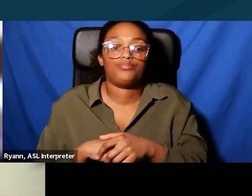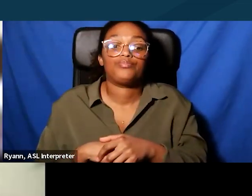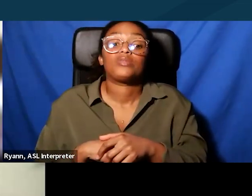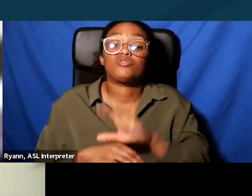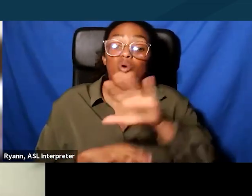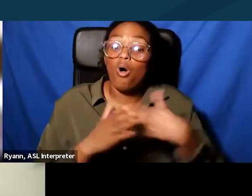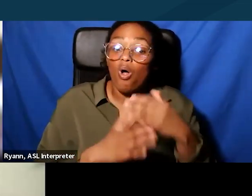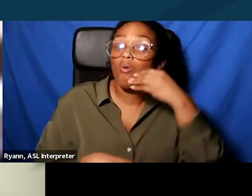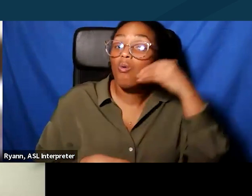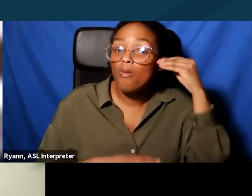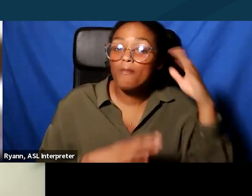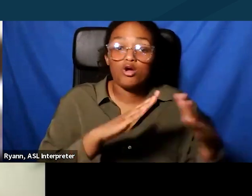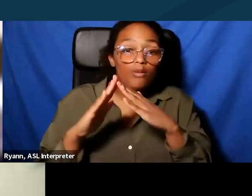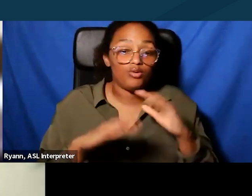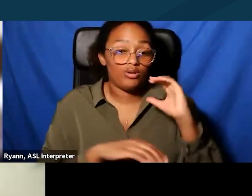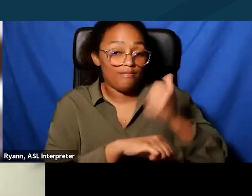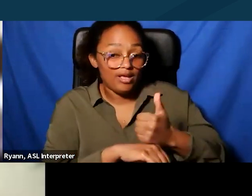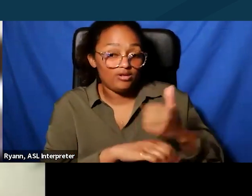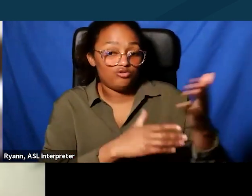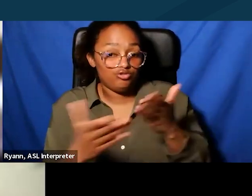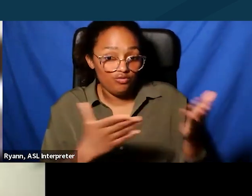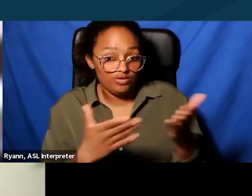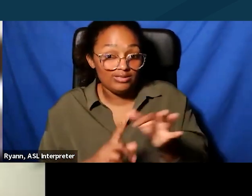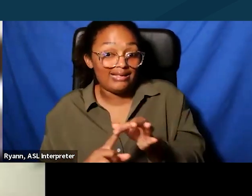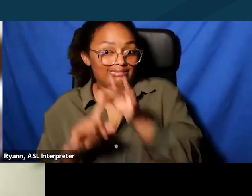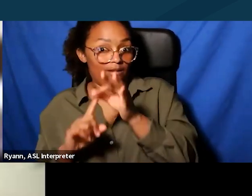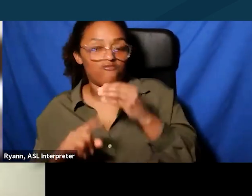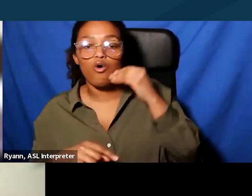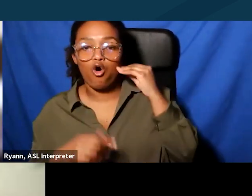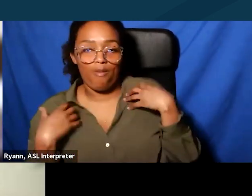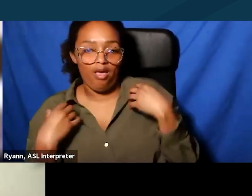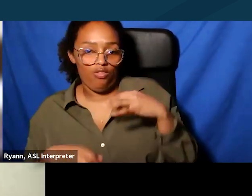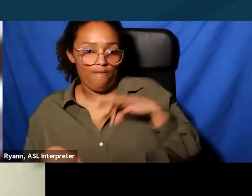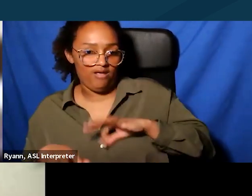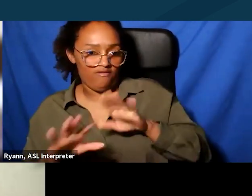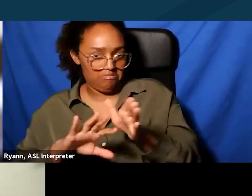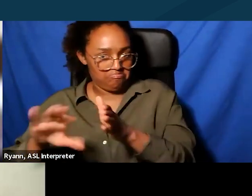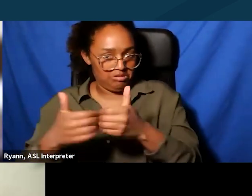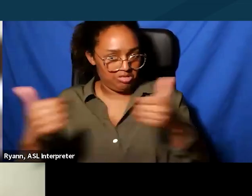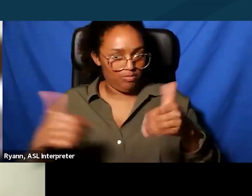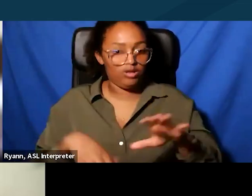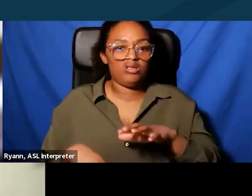but basically the personal care option and all of HCBS are only optional.